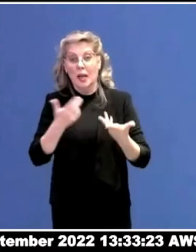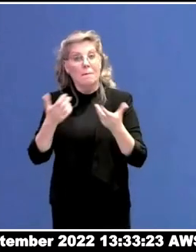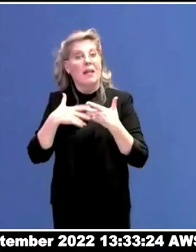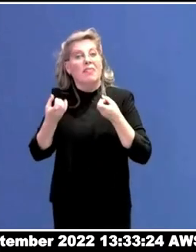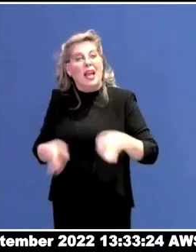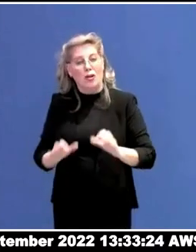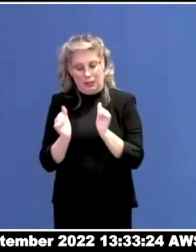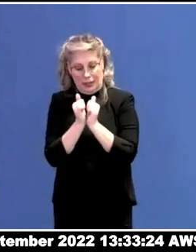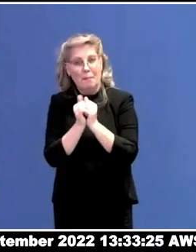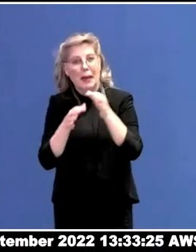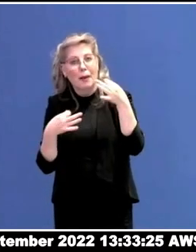This is what's going on in Western Australia.